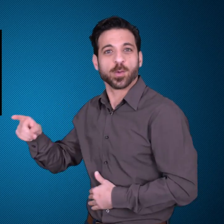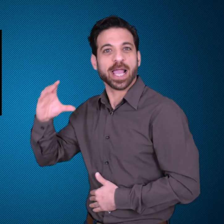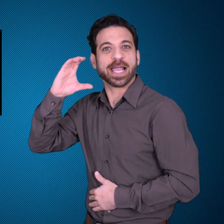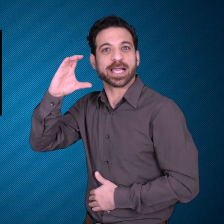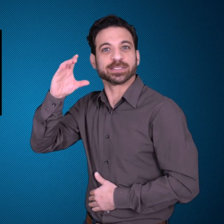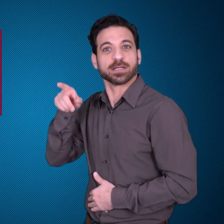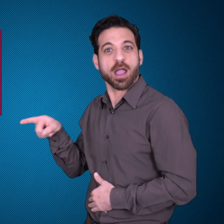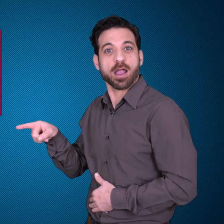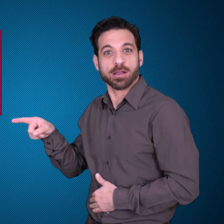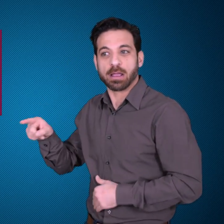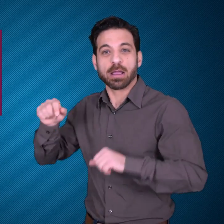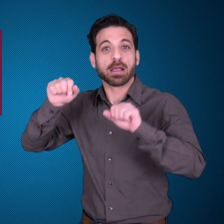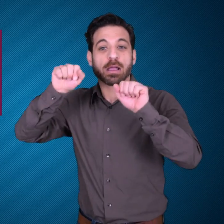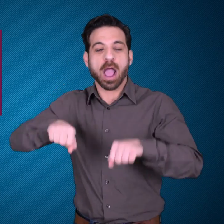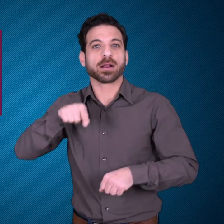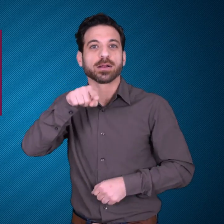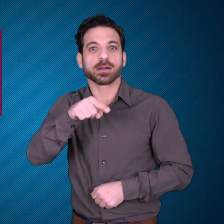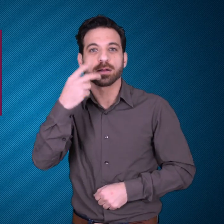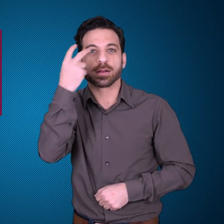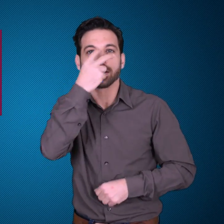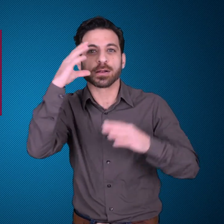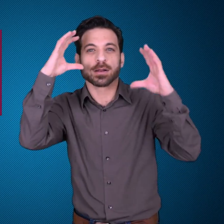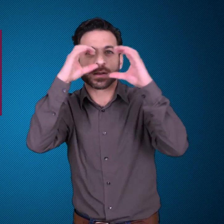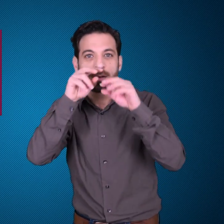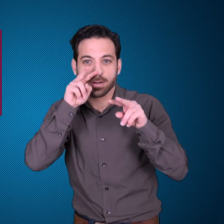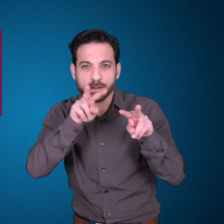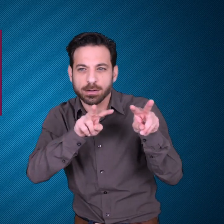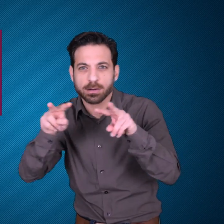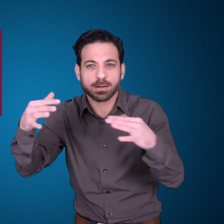Thanks to Cesar, Gallego was able to